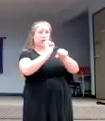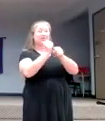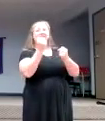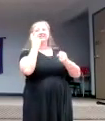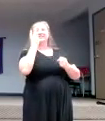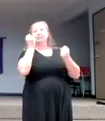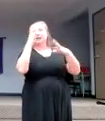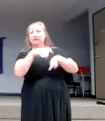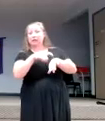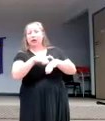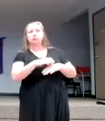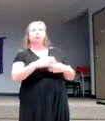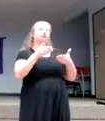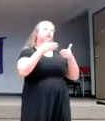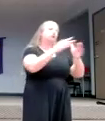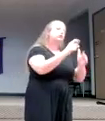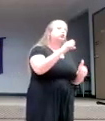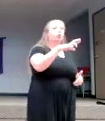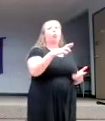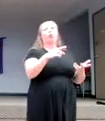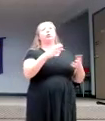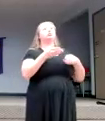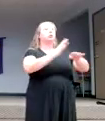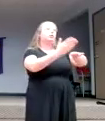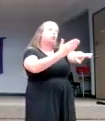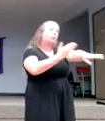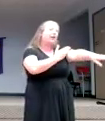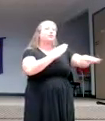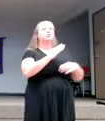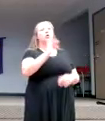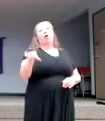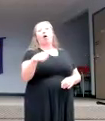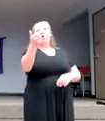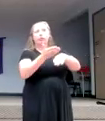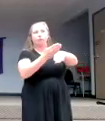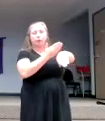whether it's on streets for street improvements or other utility improvements, it's what I